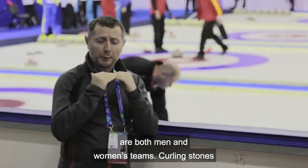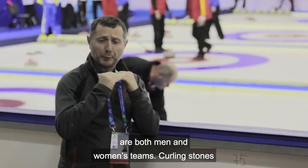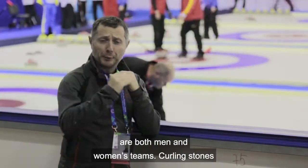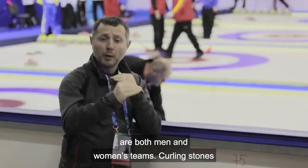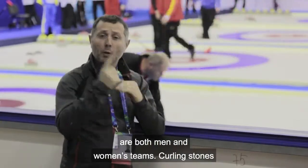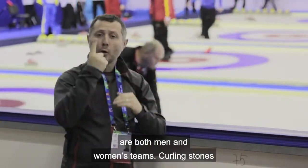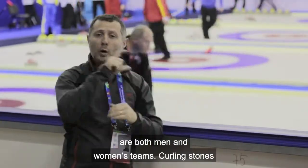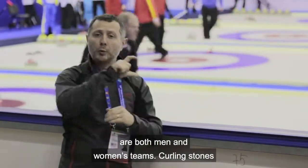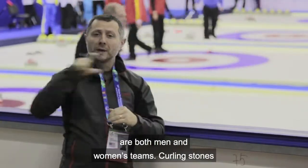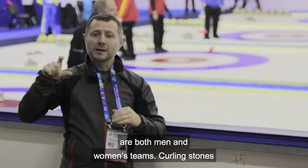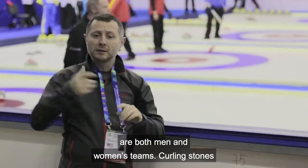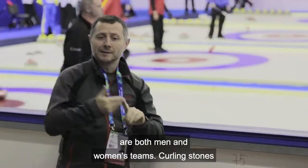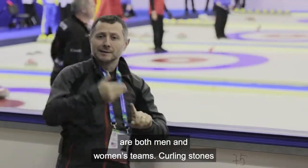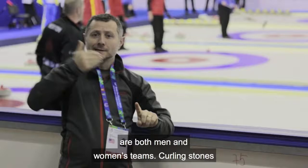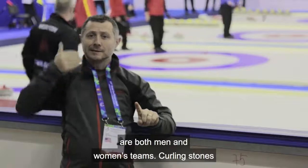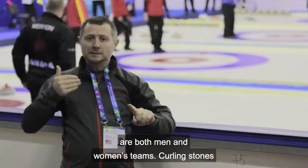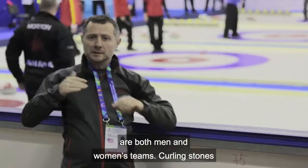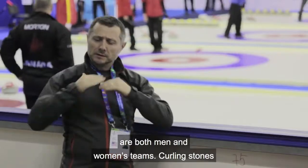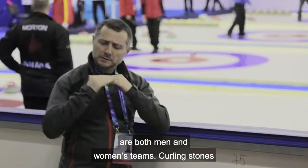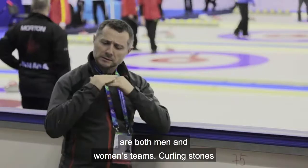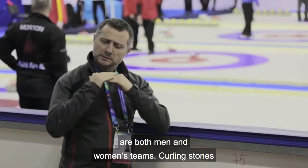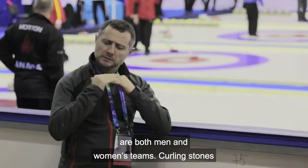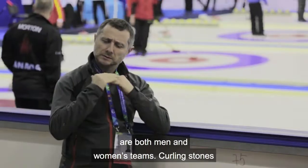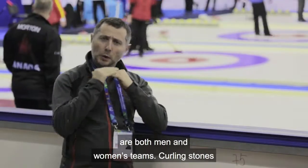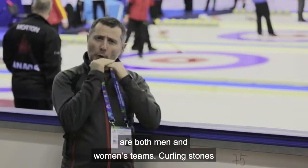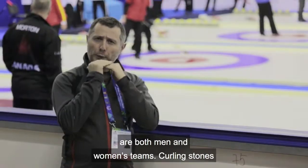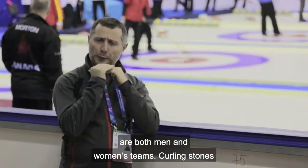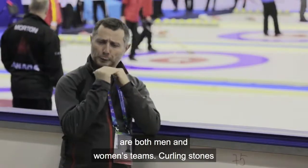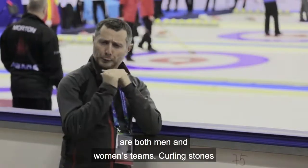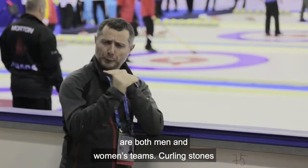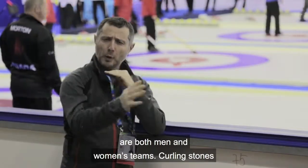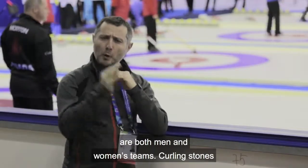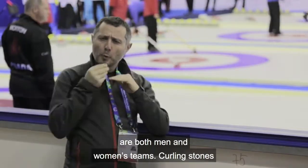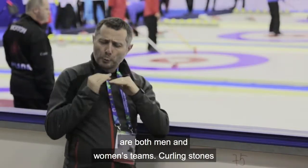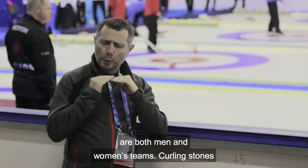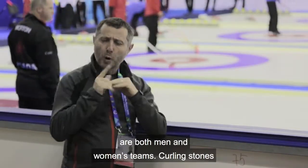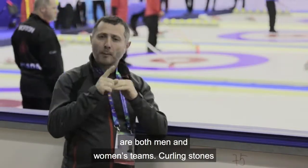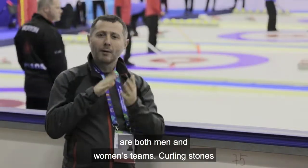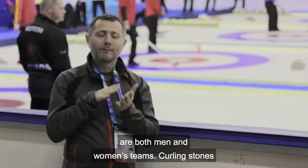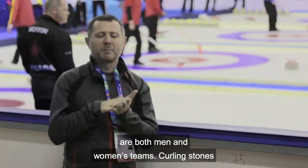are both men and women’s teams. Curling stones